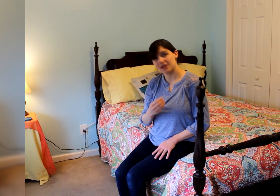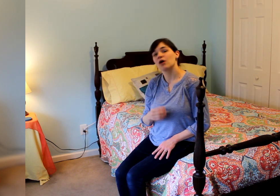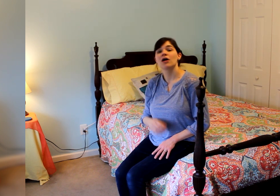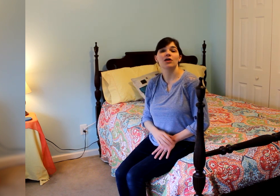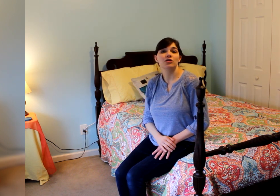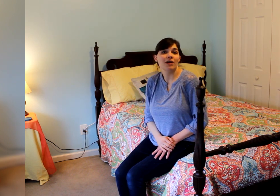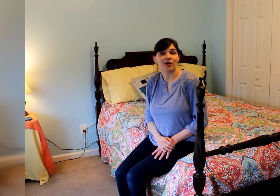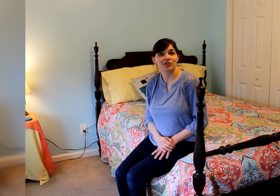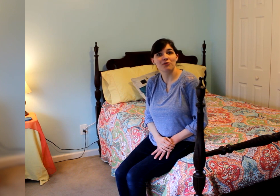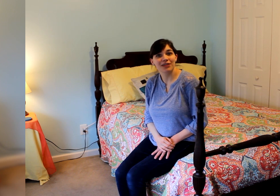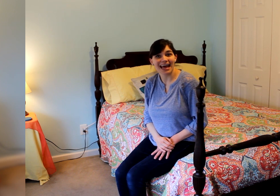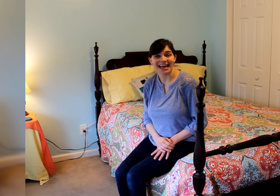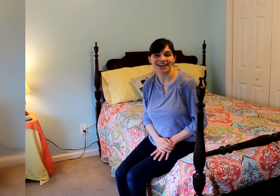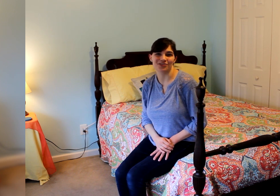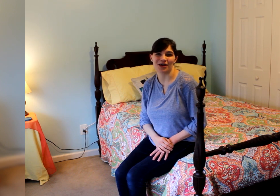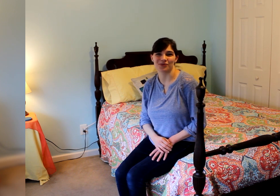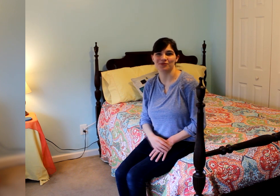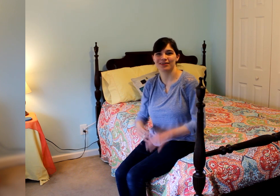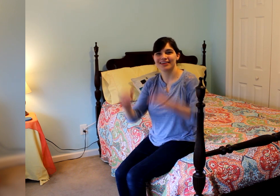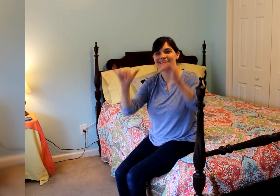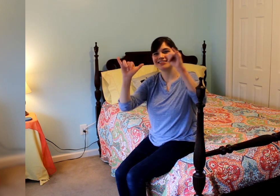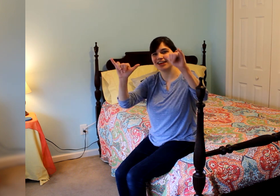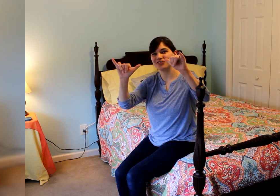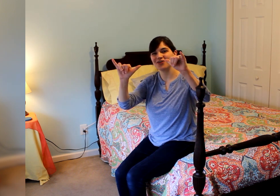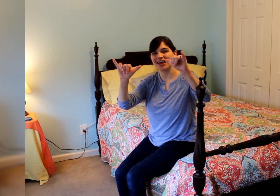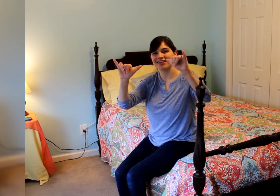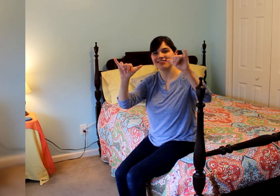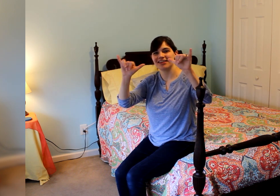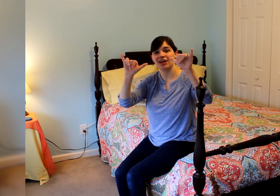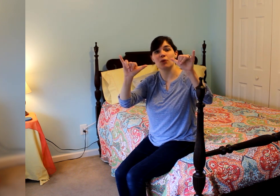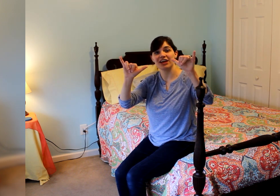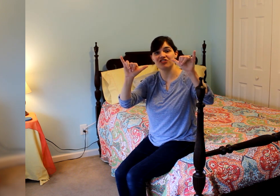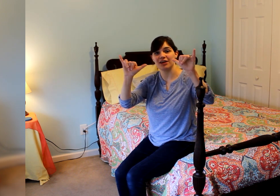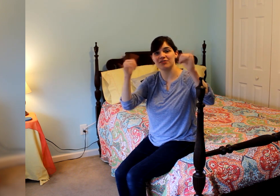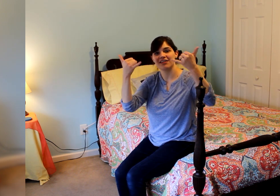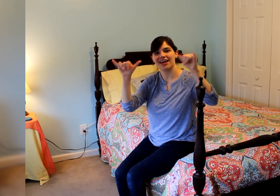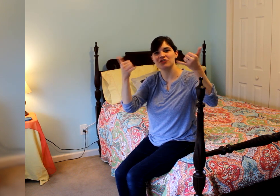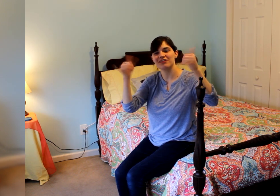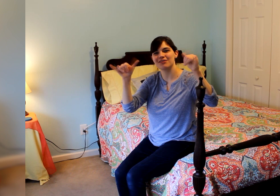You might also play in your bedroom. Take two hands in Y-shapes and twist them